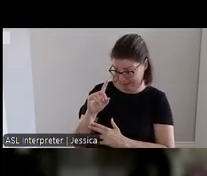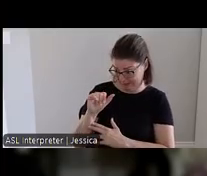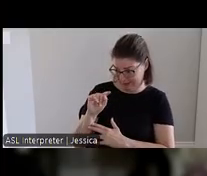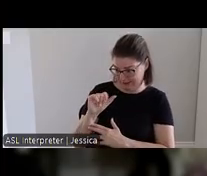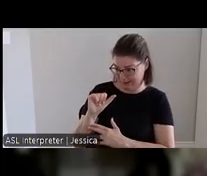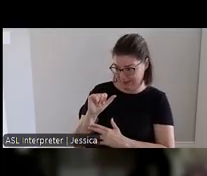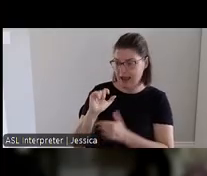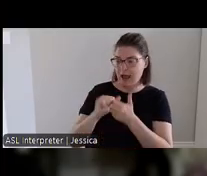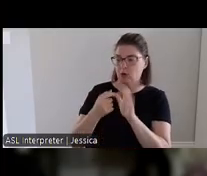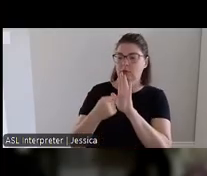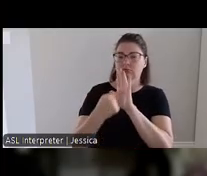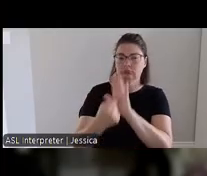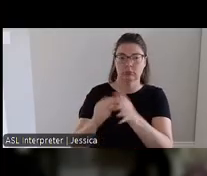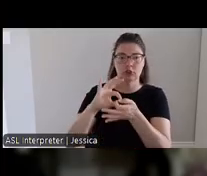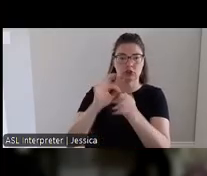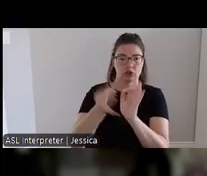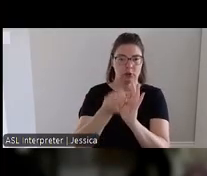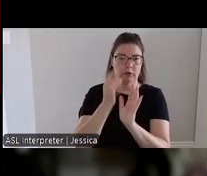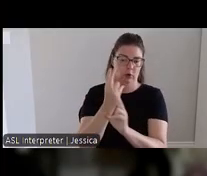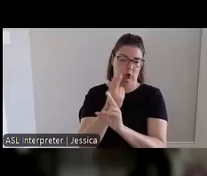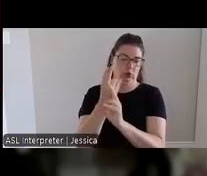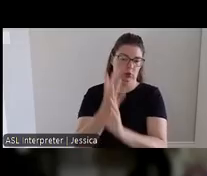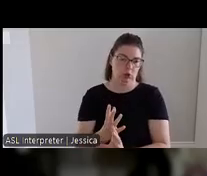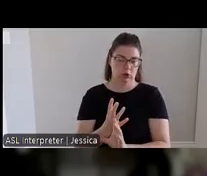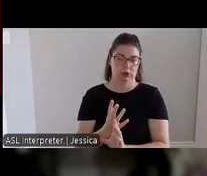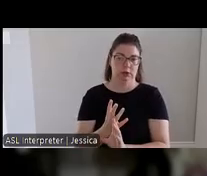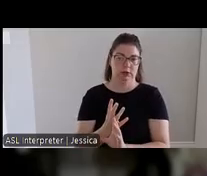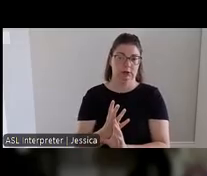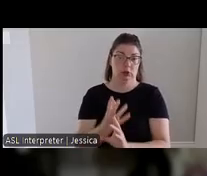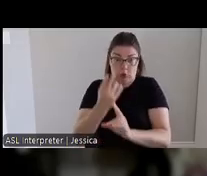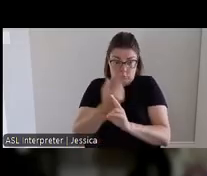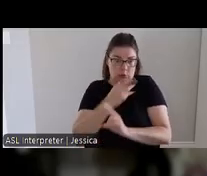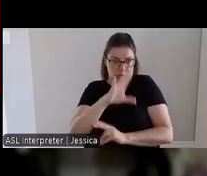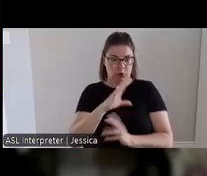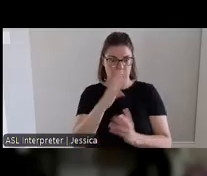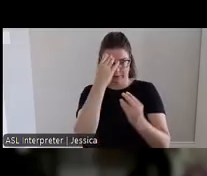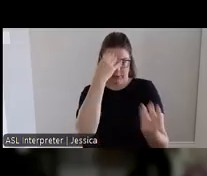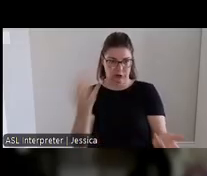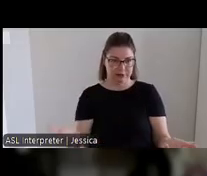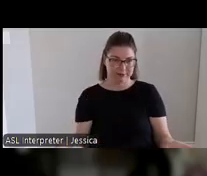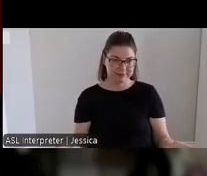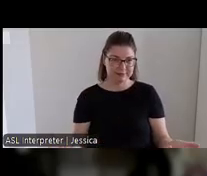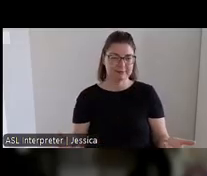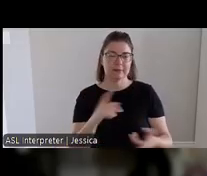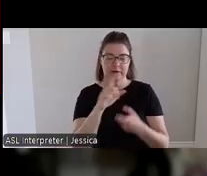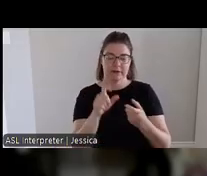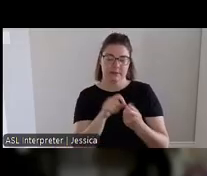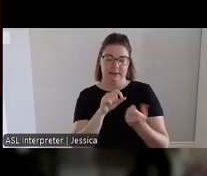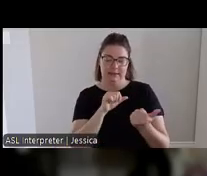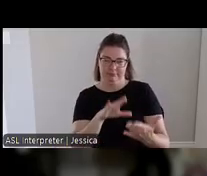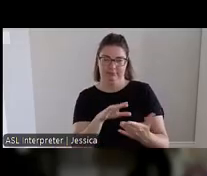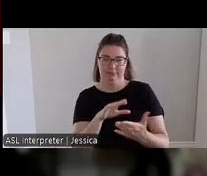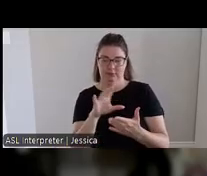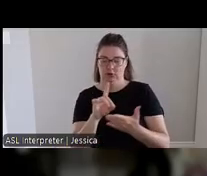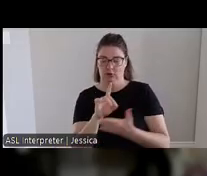who are using your publications, and we've got a specific techniques document meant just for EPUB.